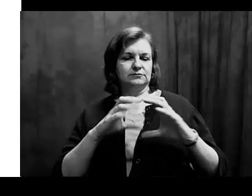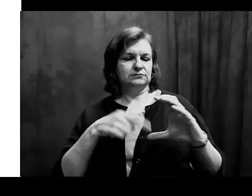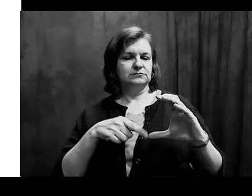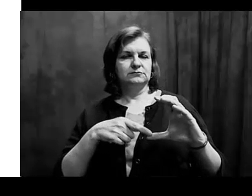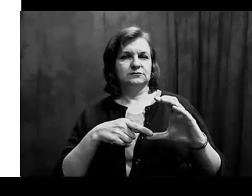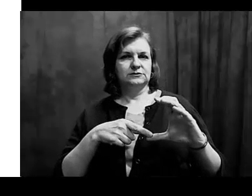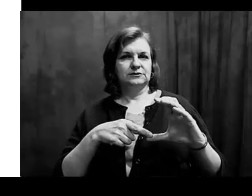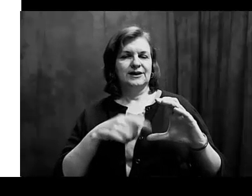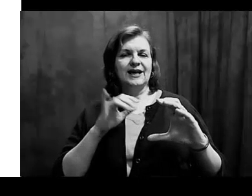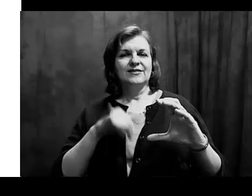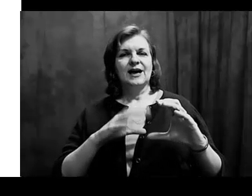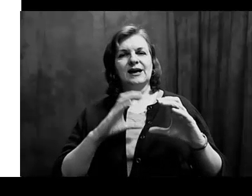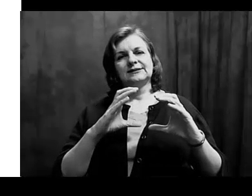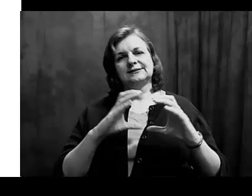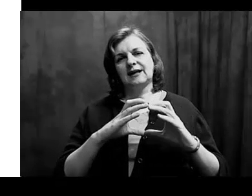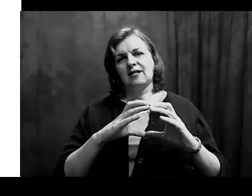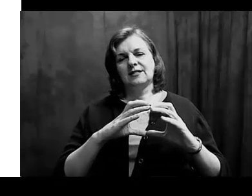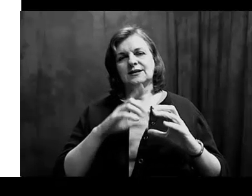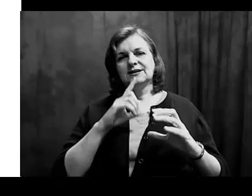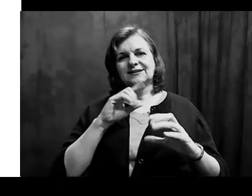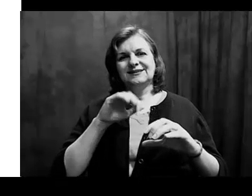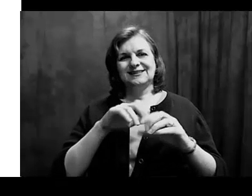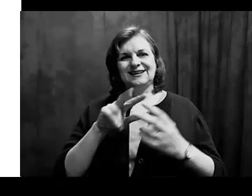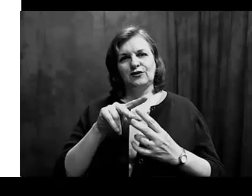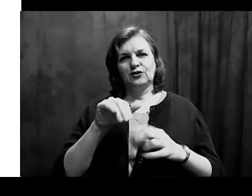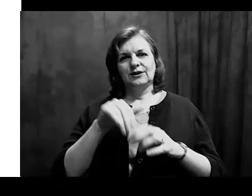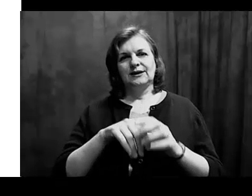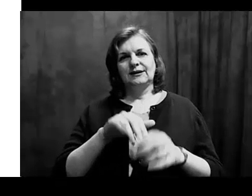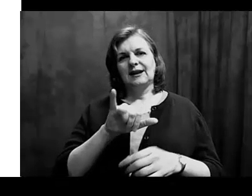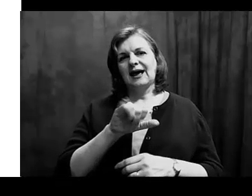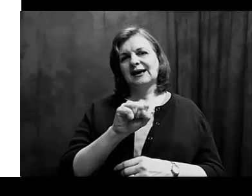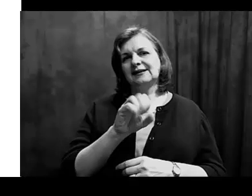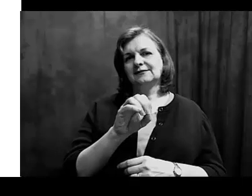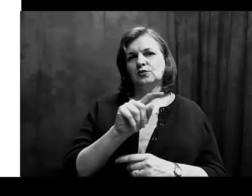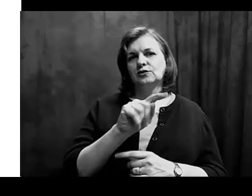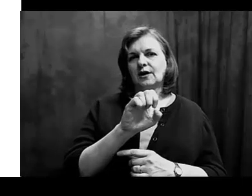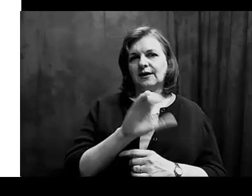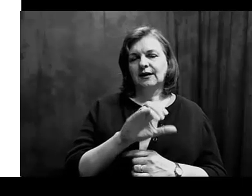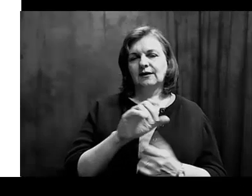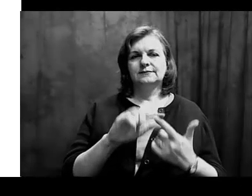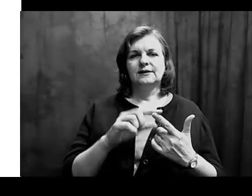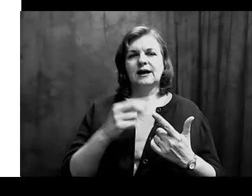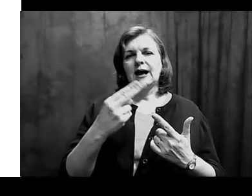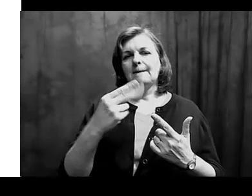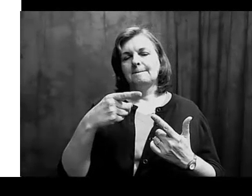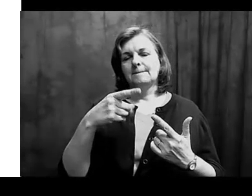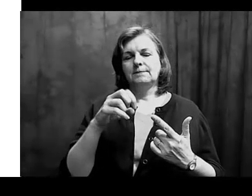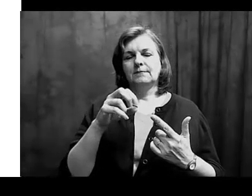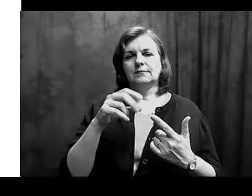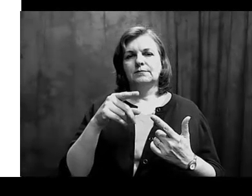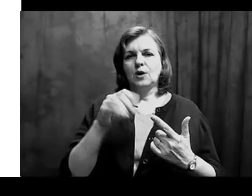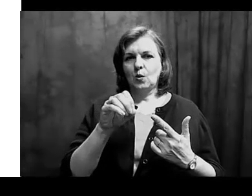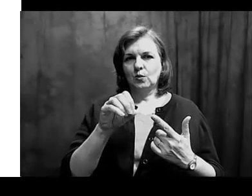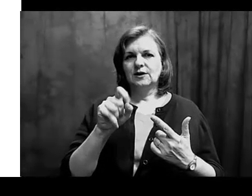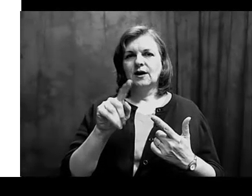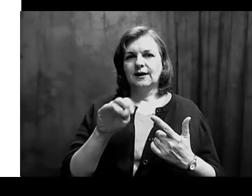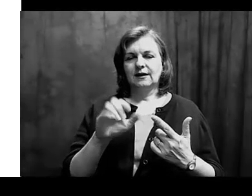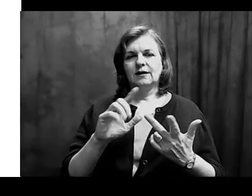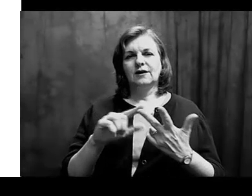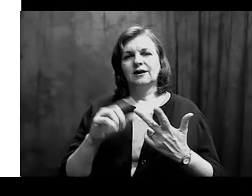if I know this I can actually set up a process known as osmoregulation